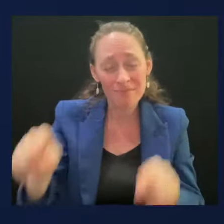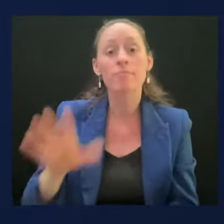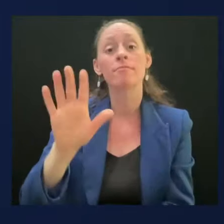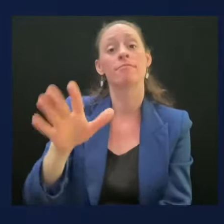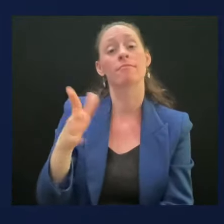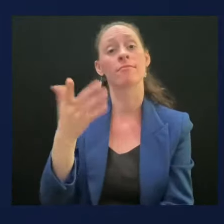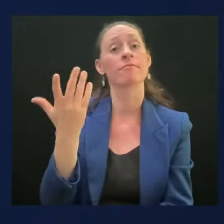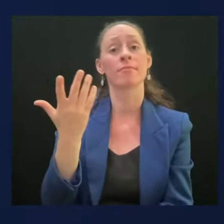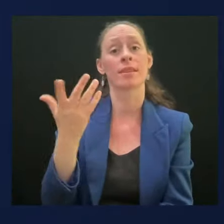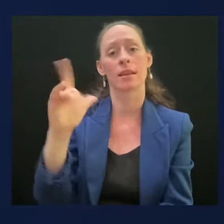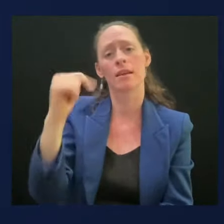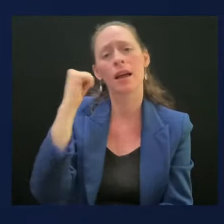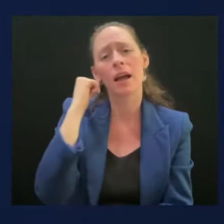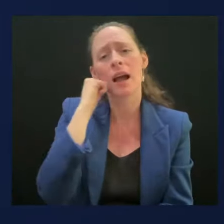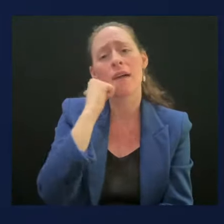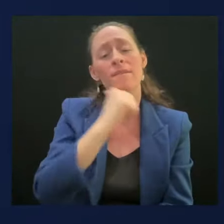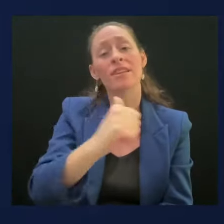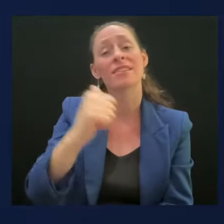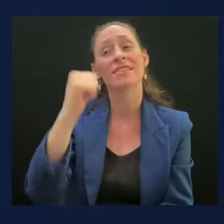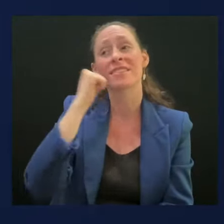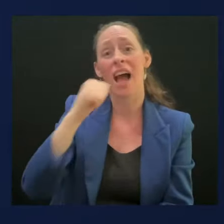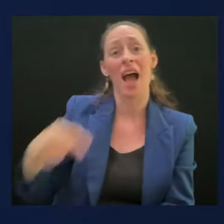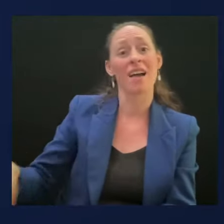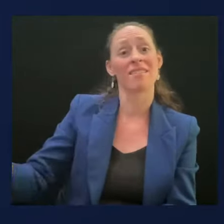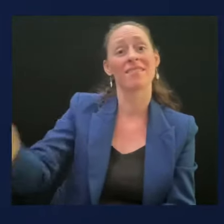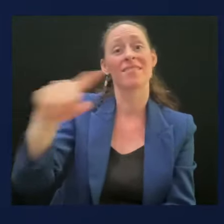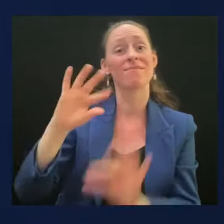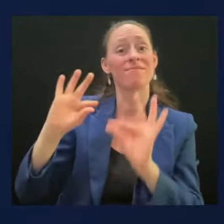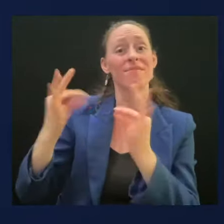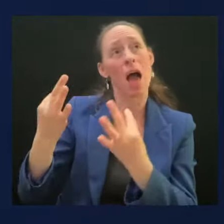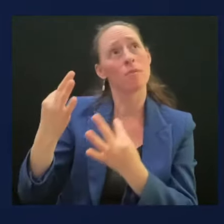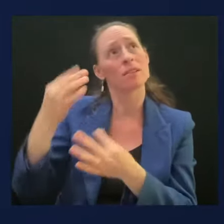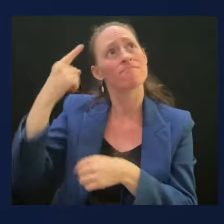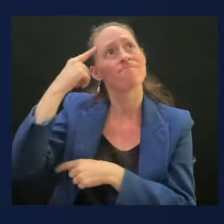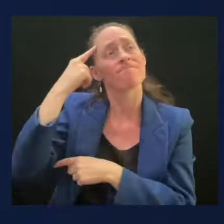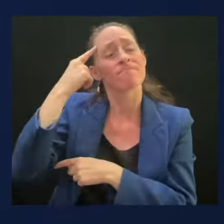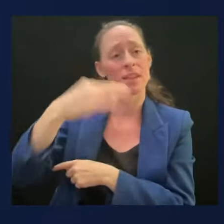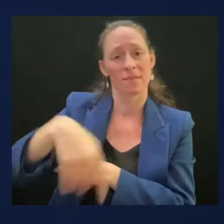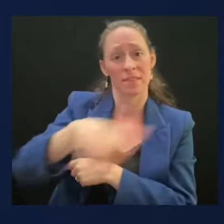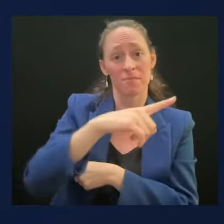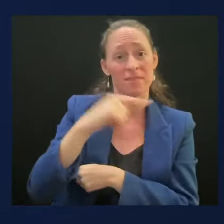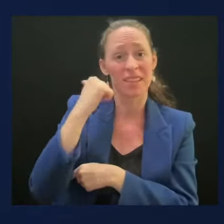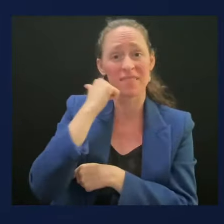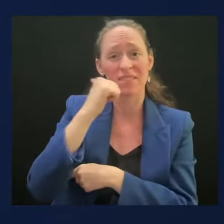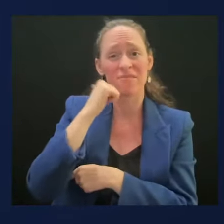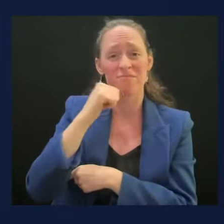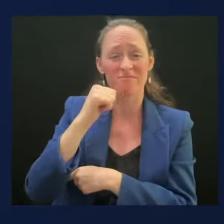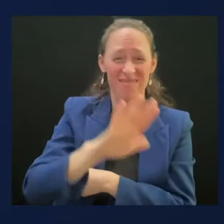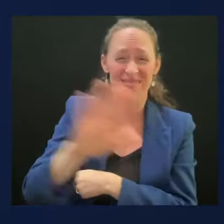that our fallen could never fully realize. This land where we stand today